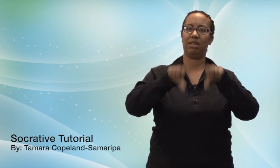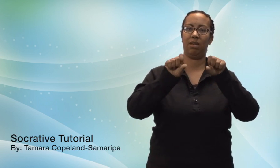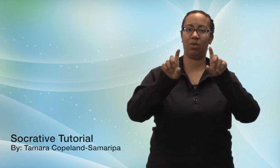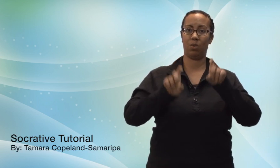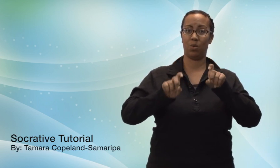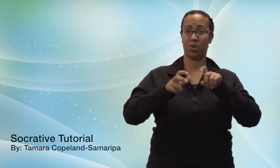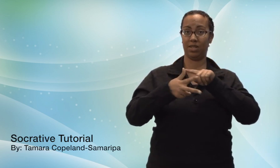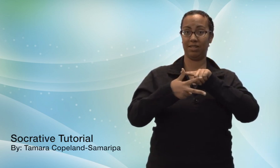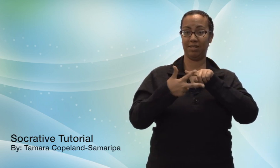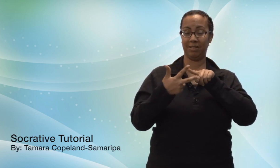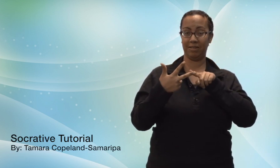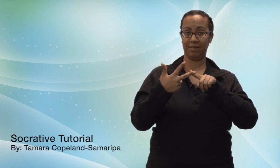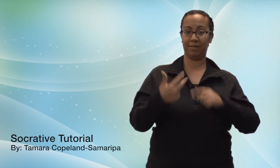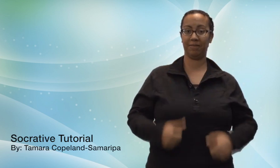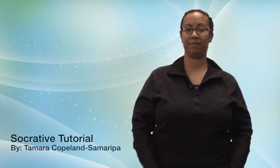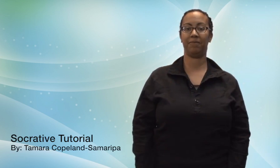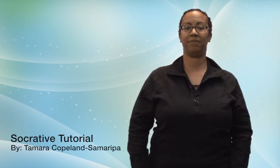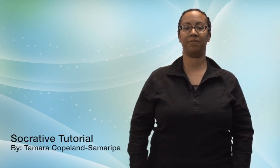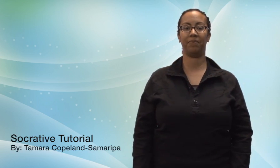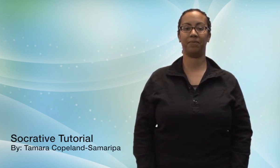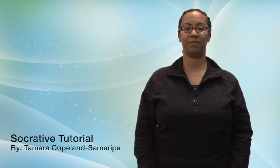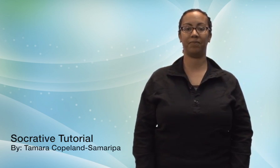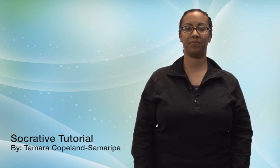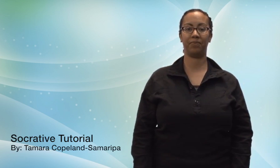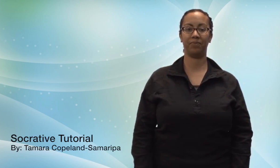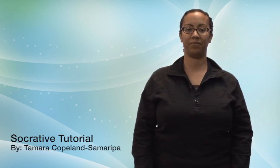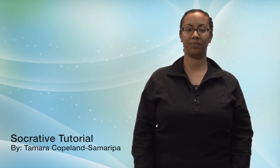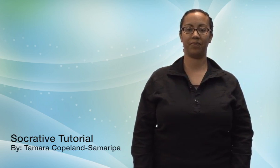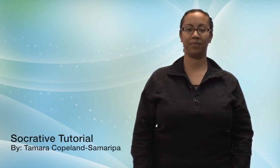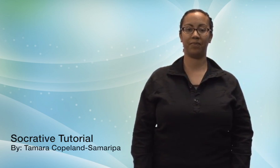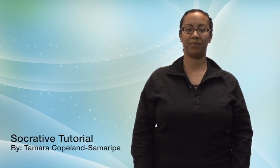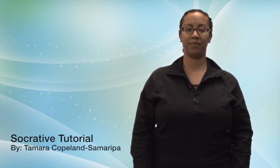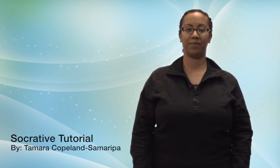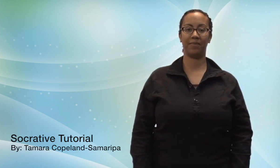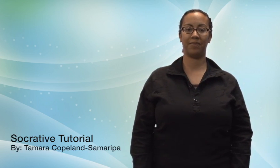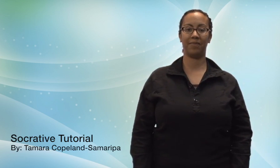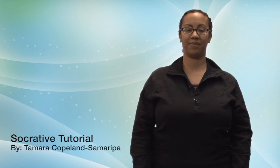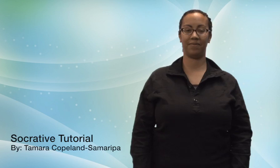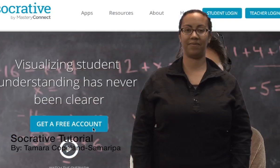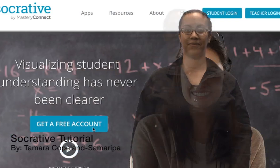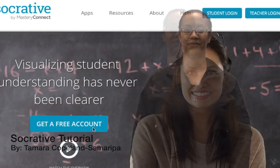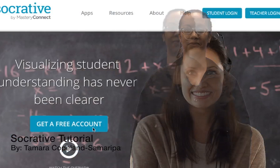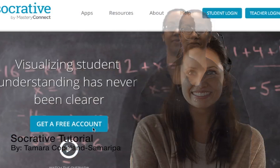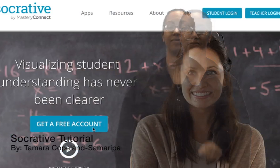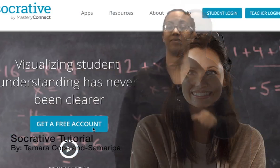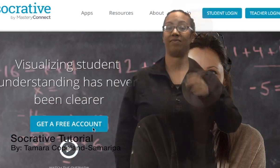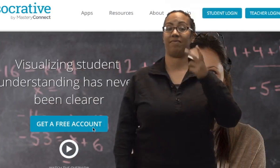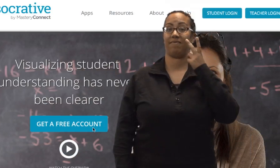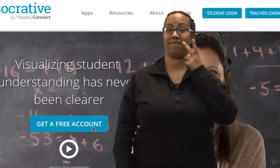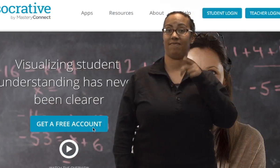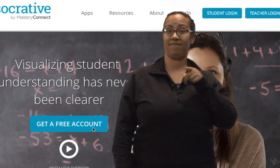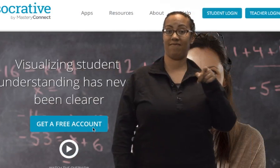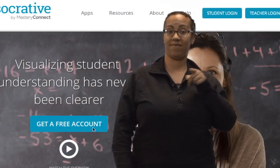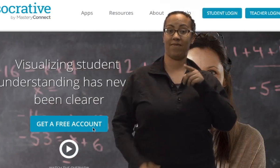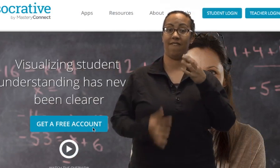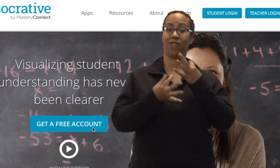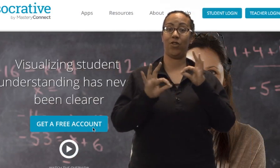and what it looks like when they take a test.